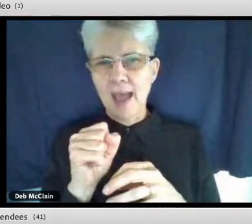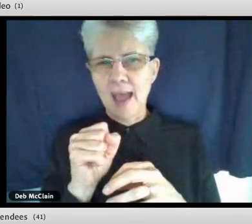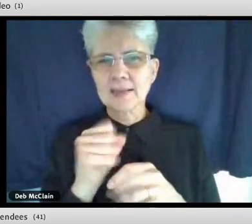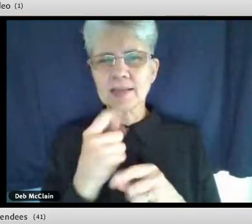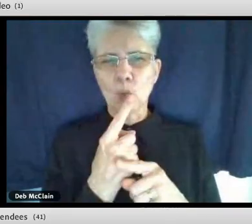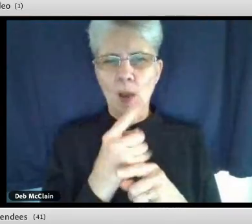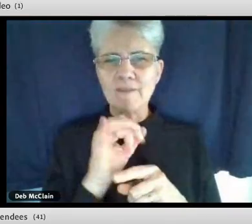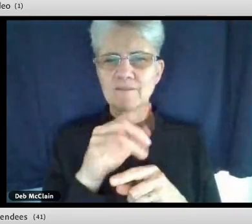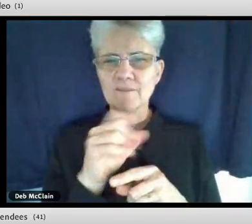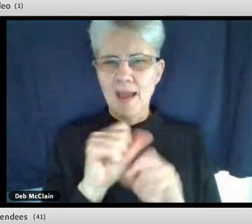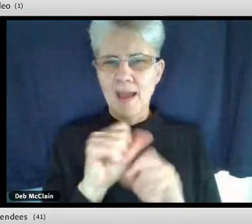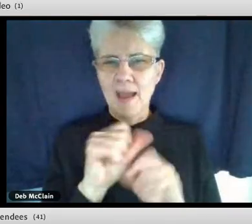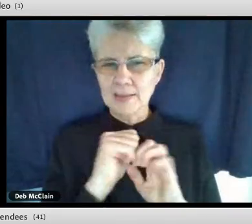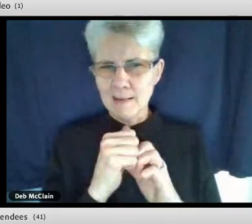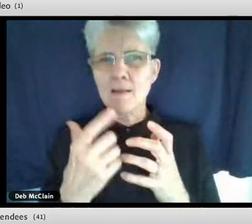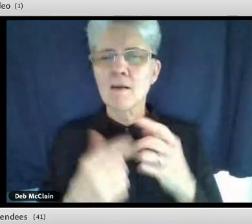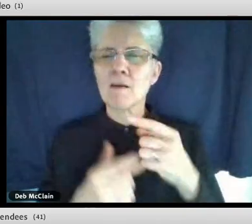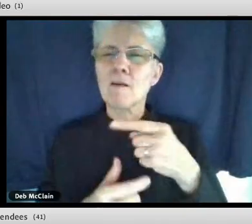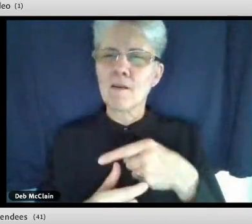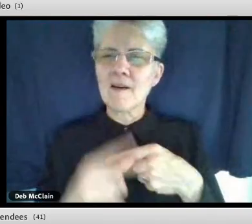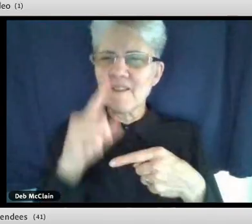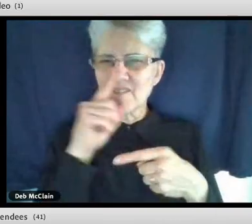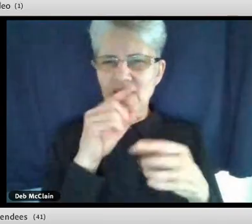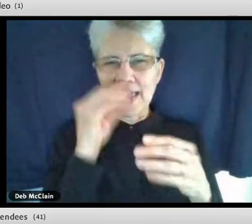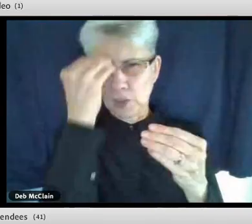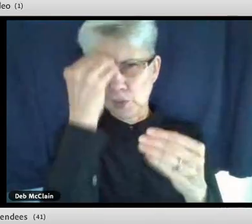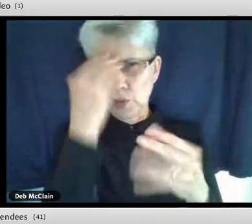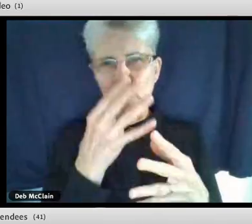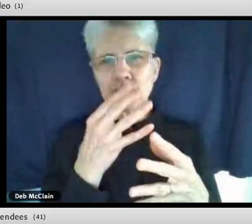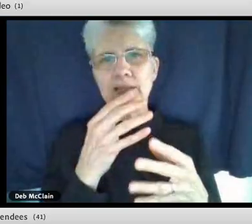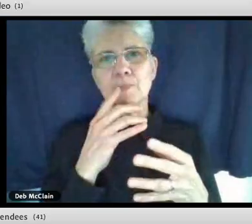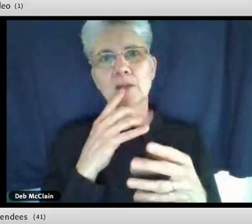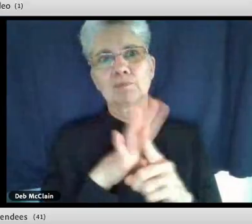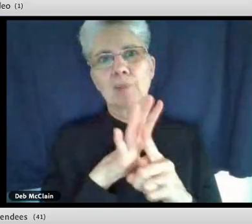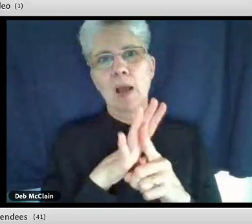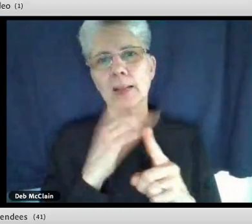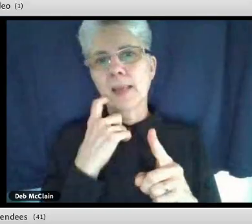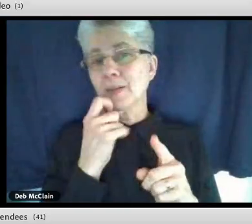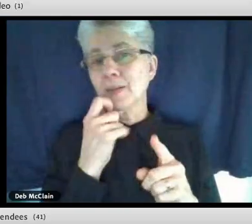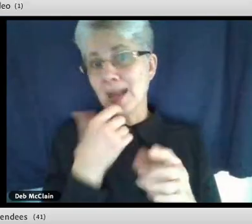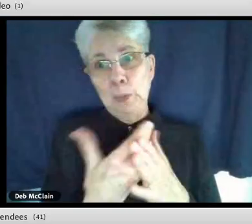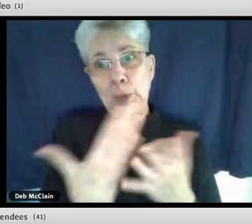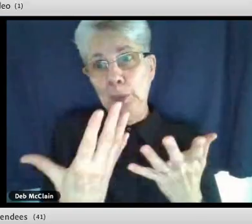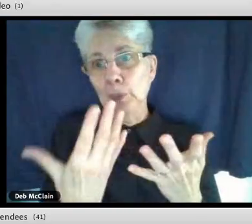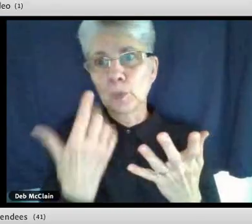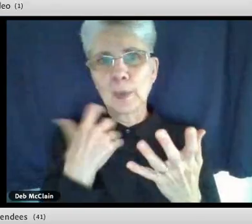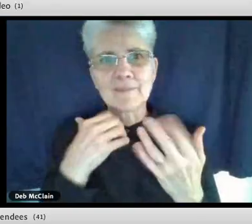the approach of getting the facts and the right facts, and fake news has been really hot lately for librarians,